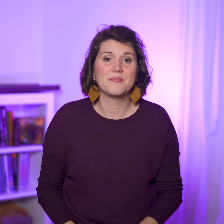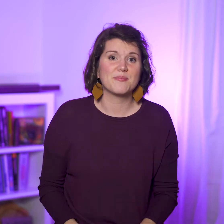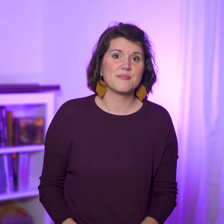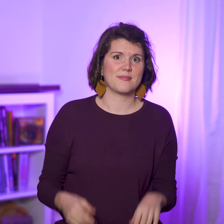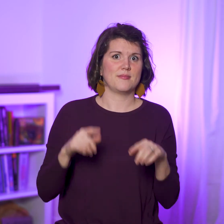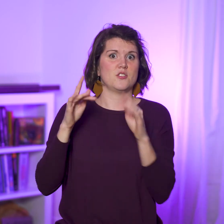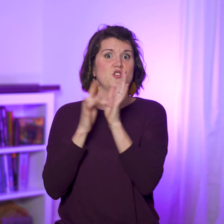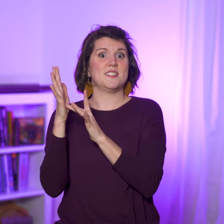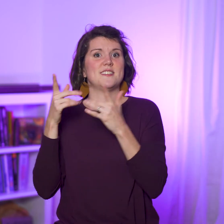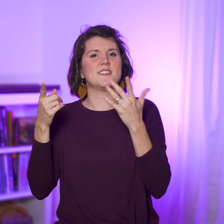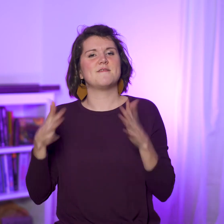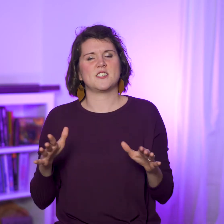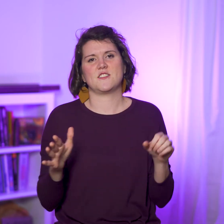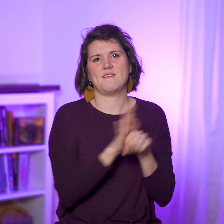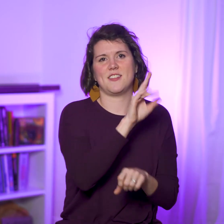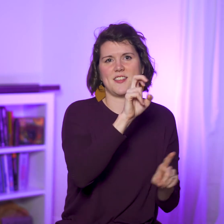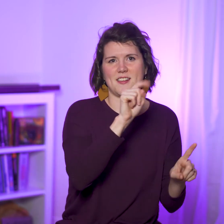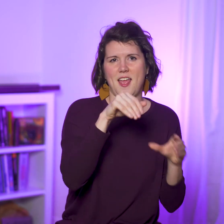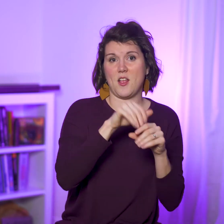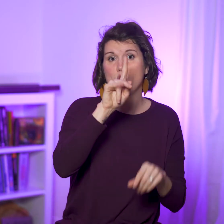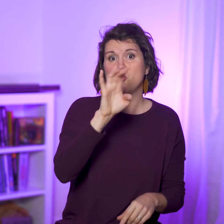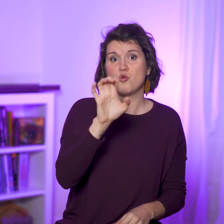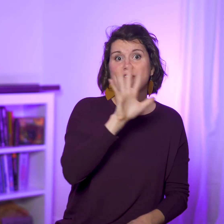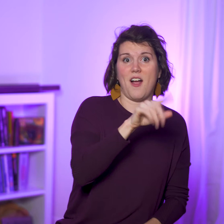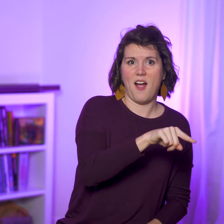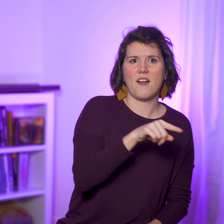When Jesus filled their nets in Luke 5,